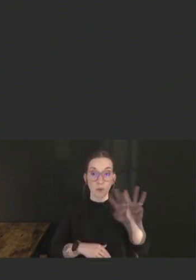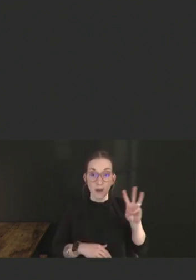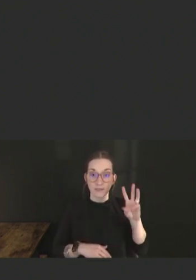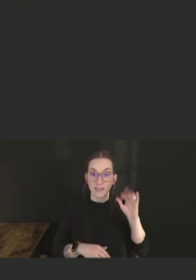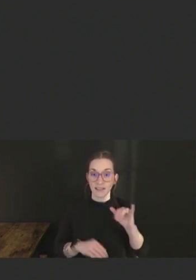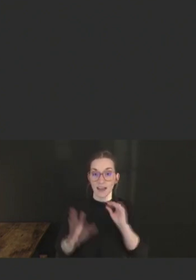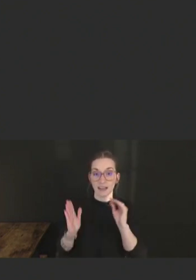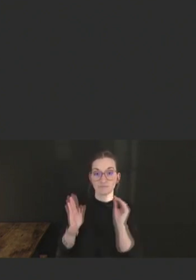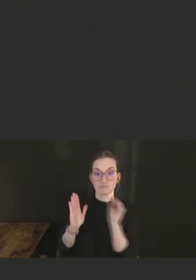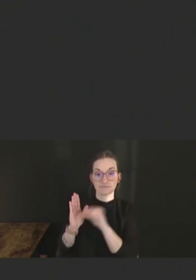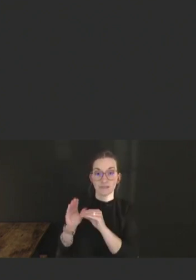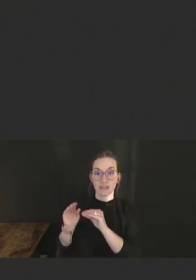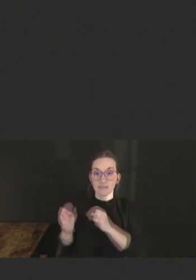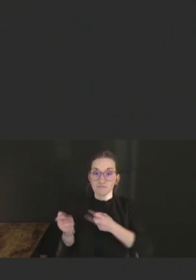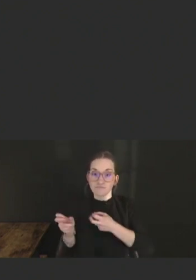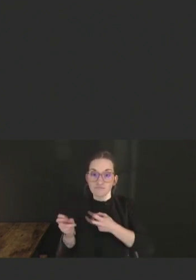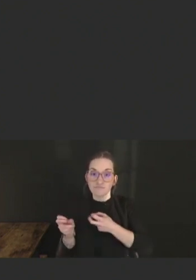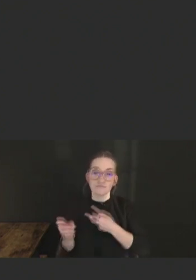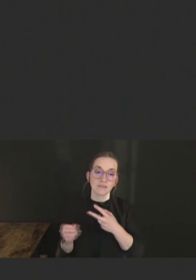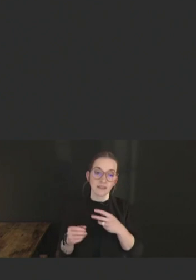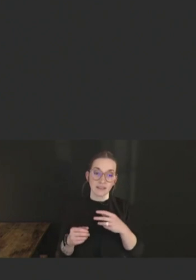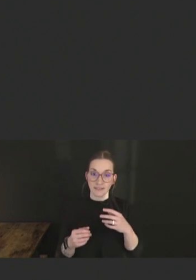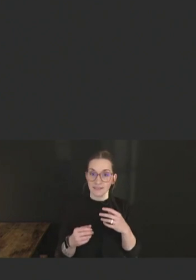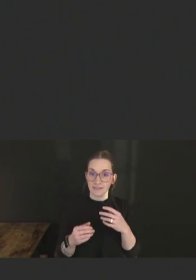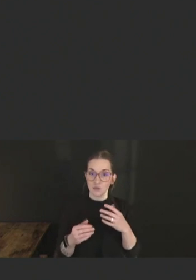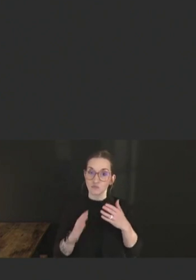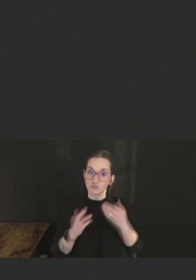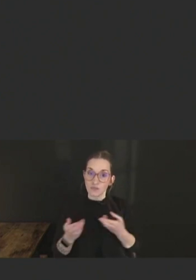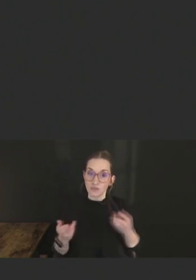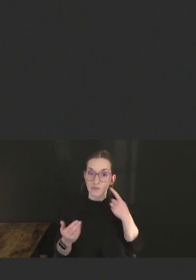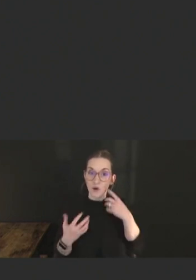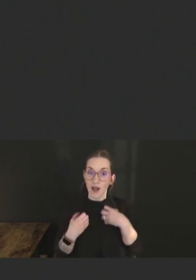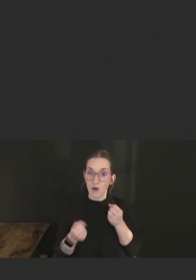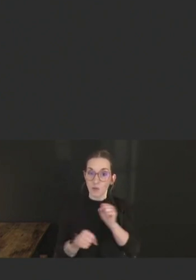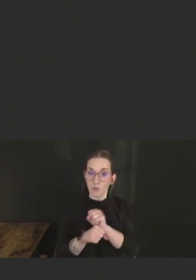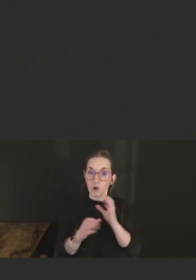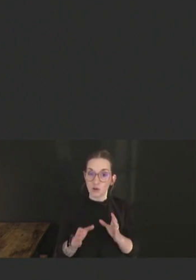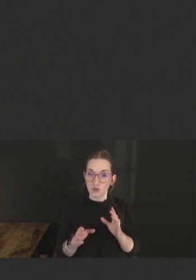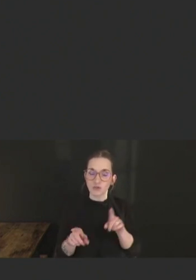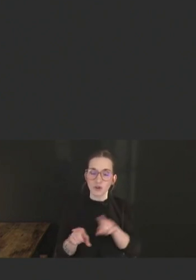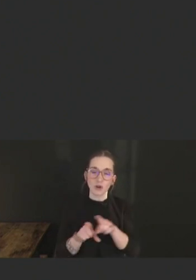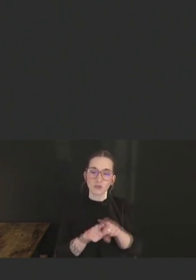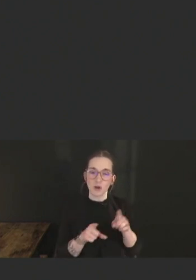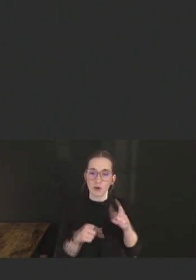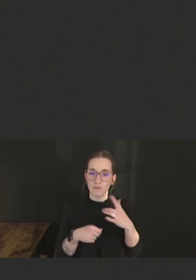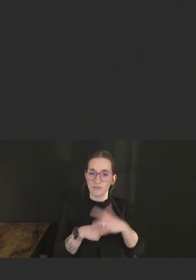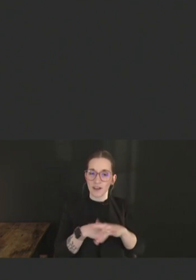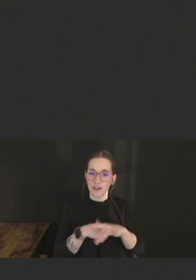for community health workers, but it's also available for partners and for the general public.